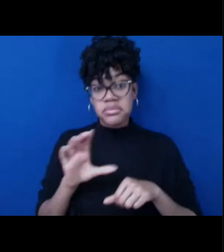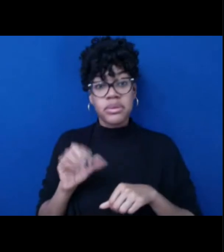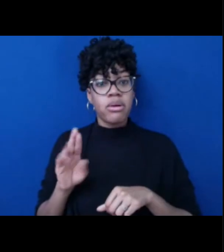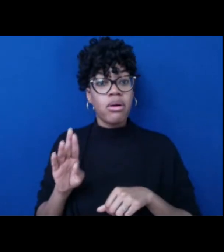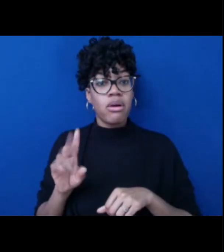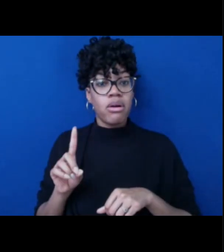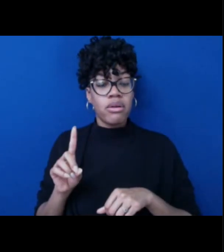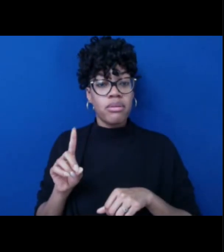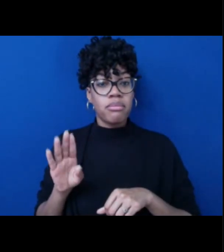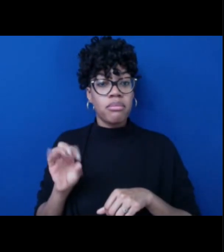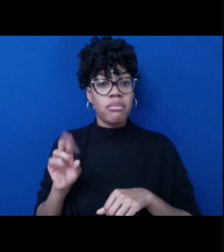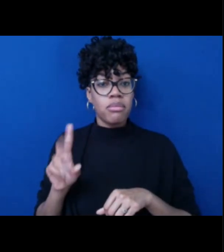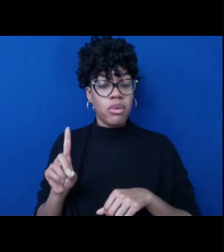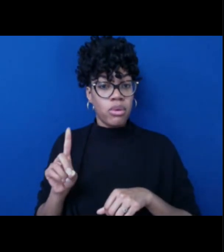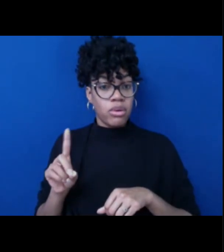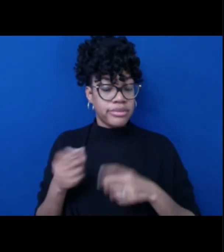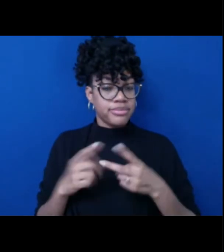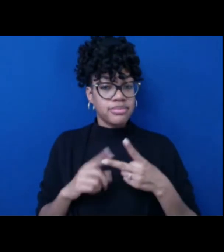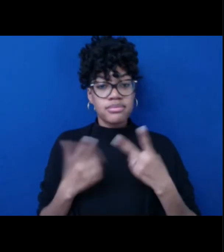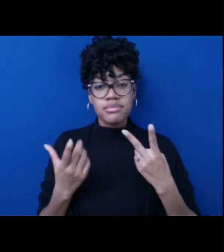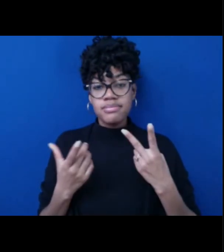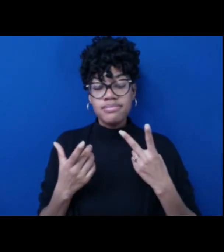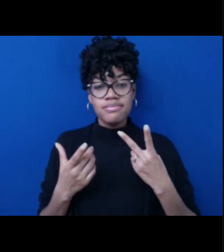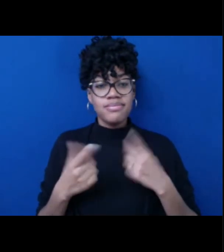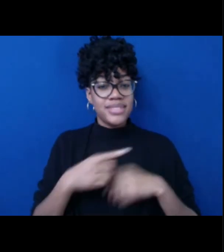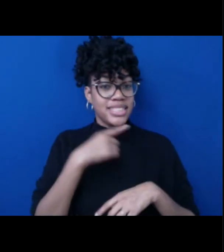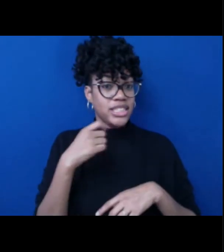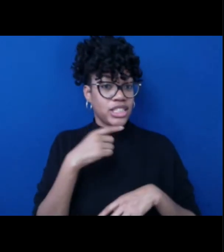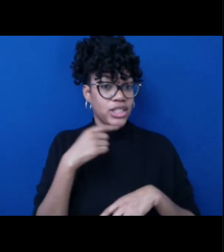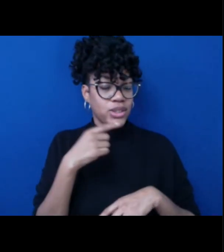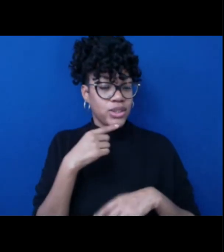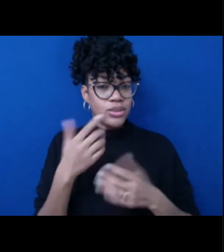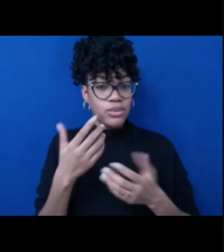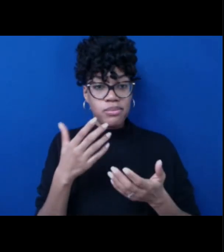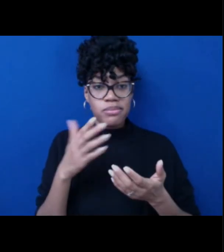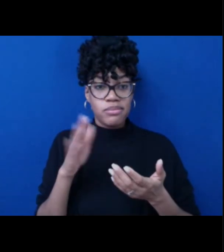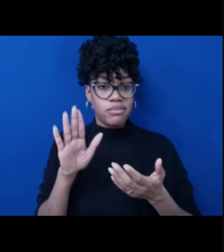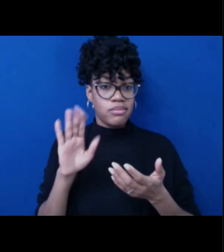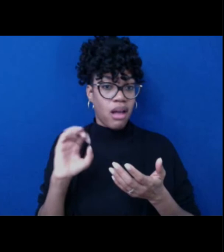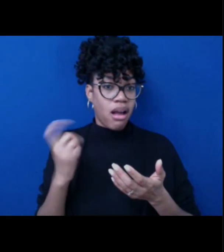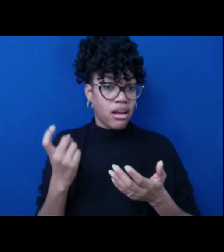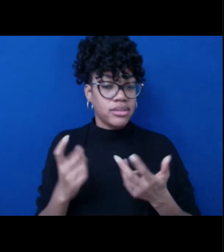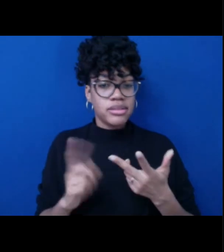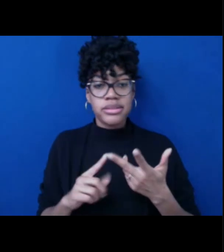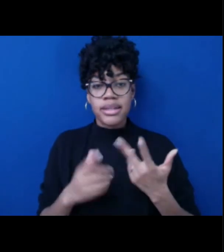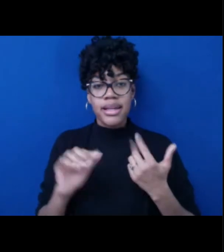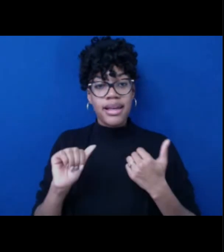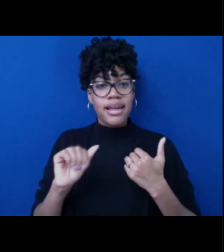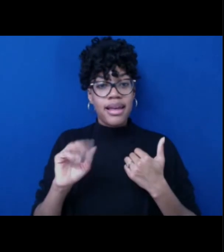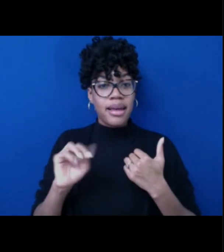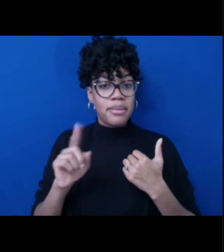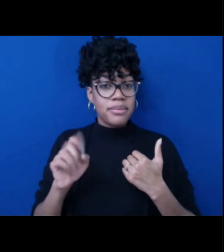You can use a cereal box. You can use an Amazon box. I'm just using a leftover memo.